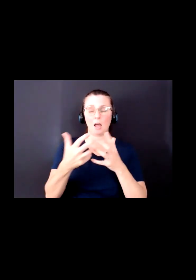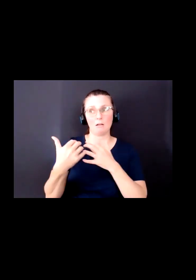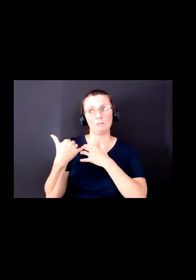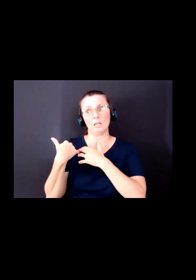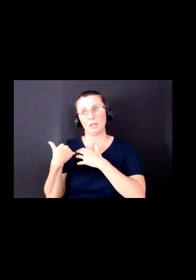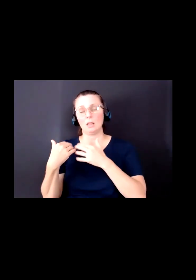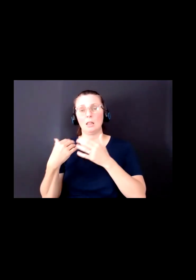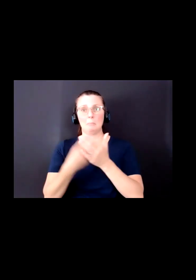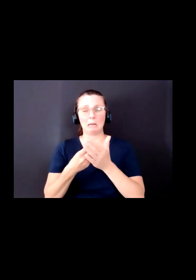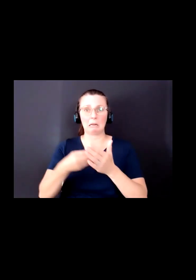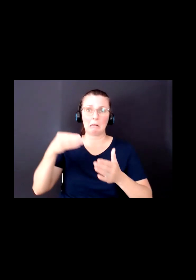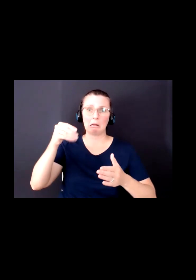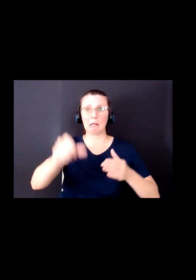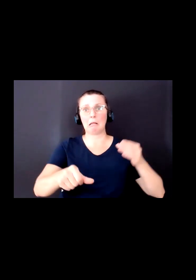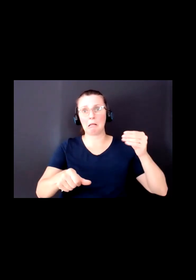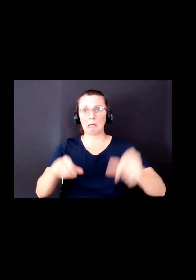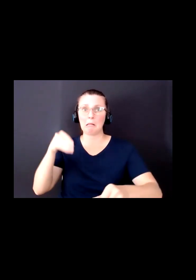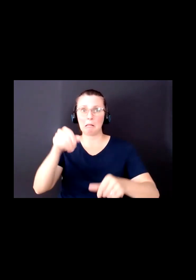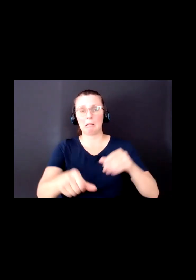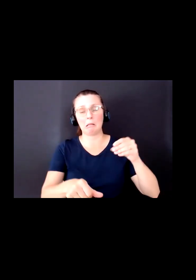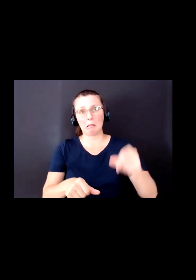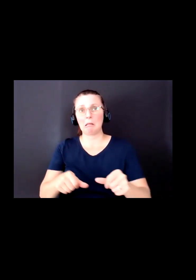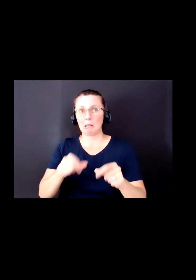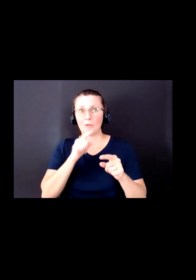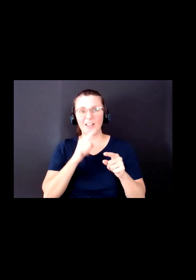for providing and finding another effective aid or service that